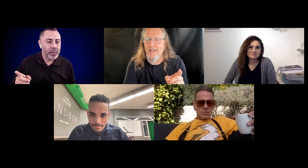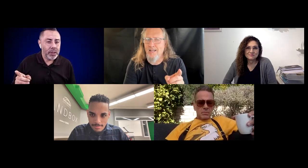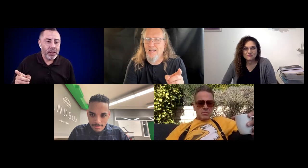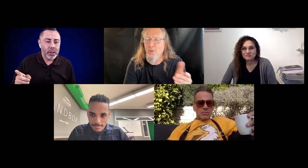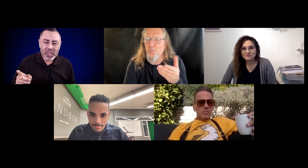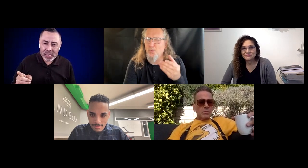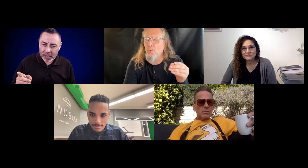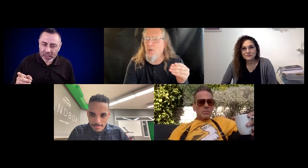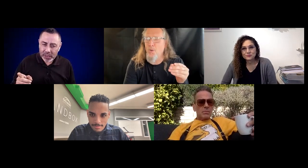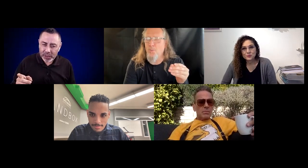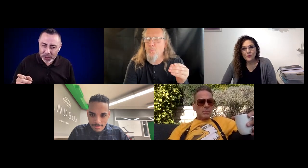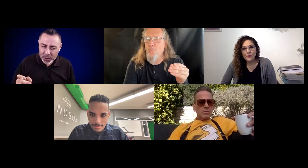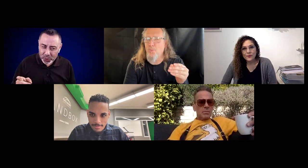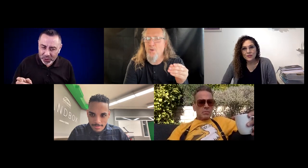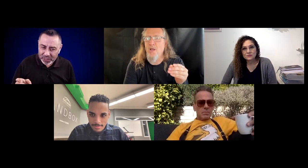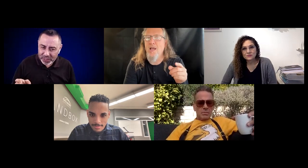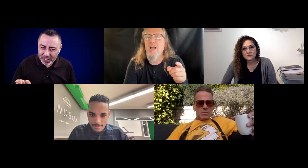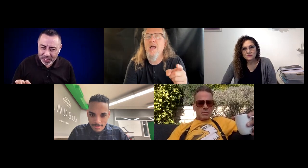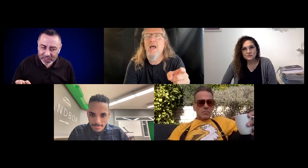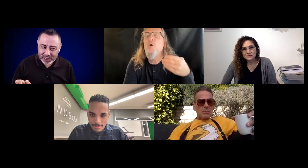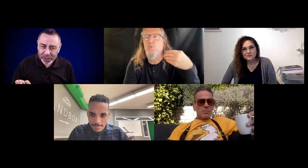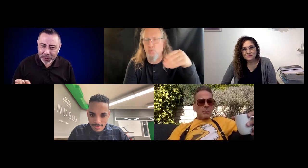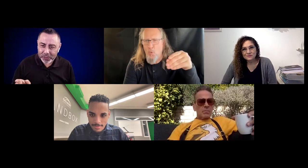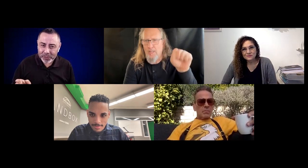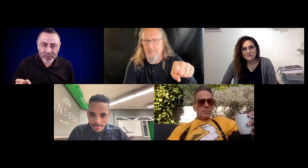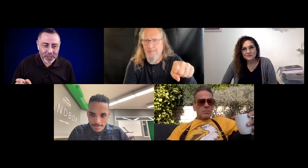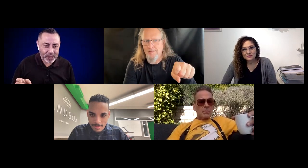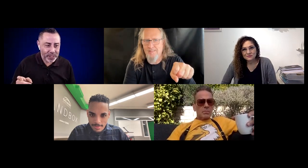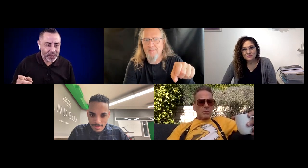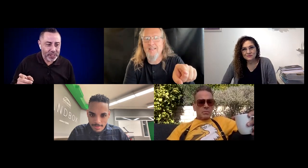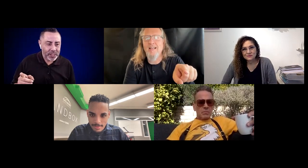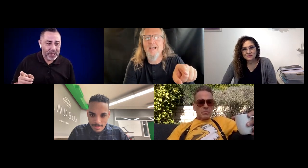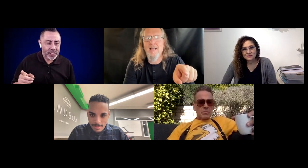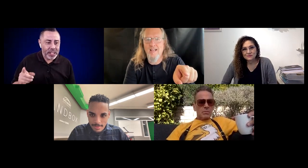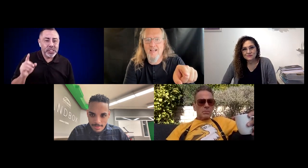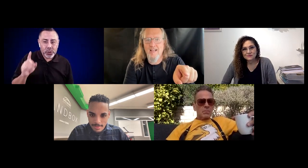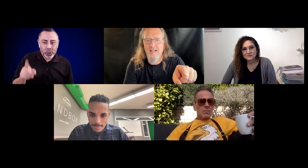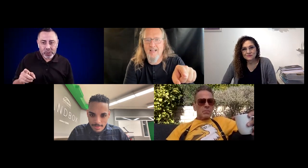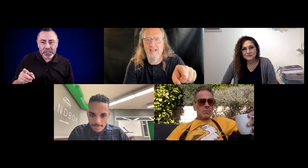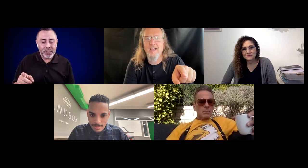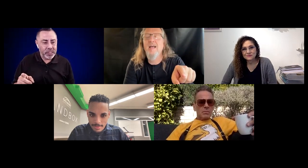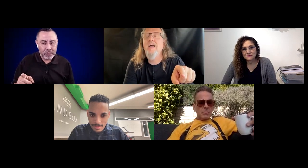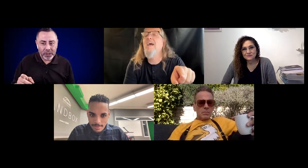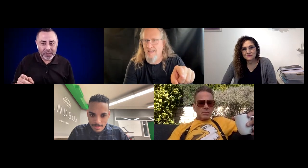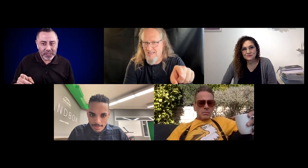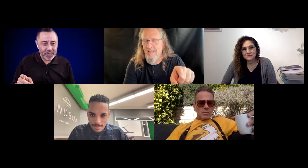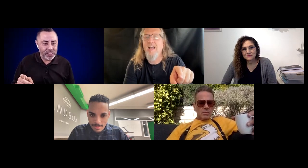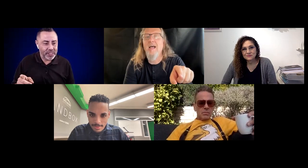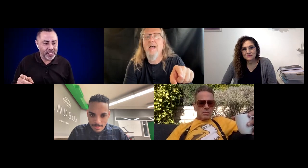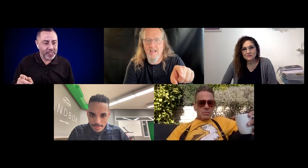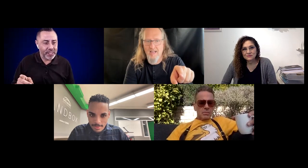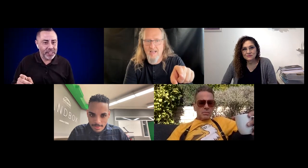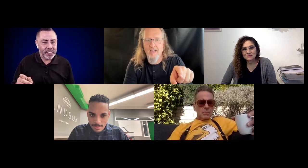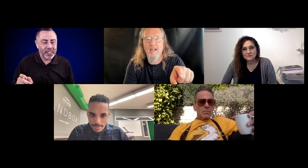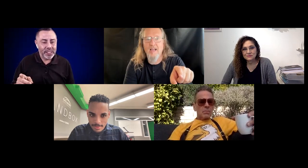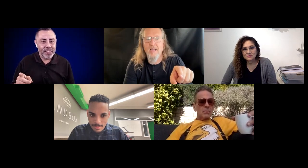Was it new store? I don't know. I think store was definitely a part of it.